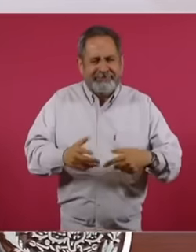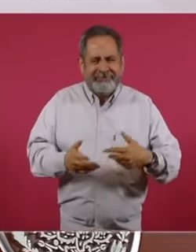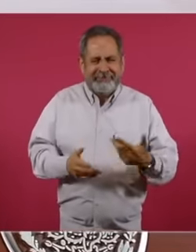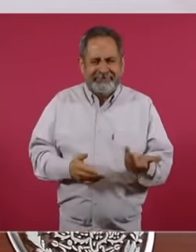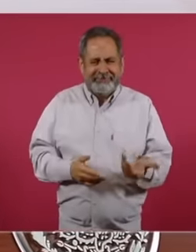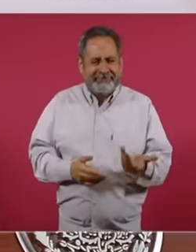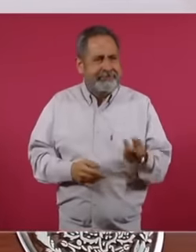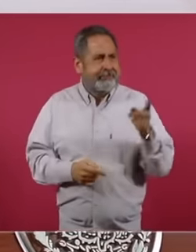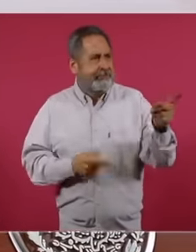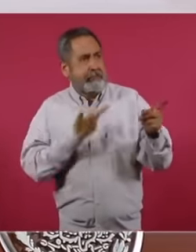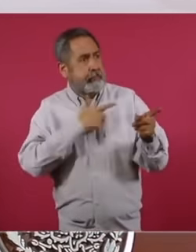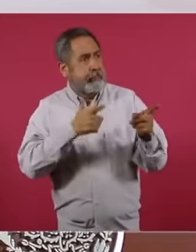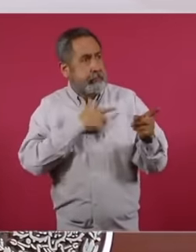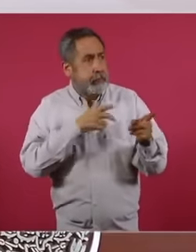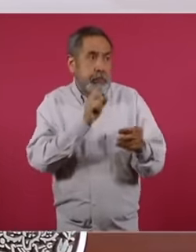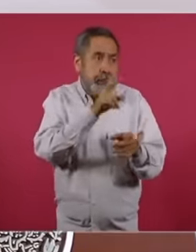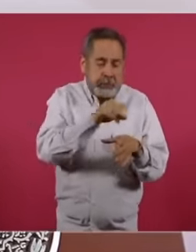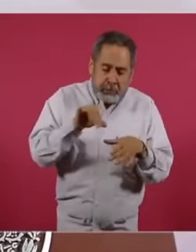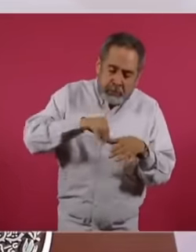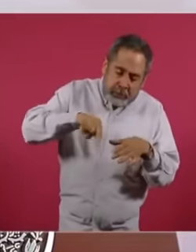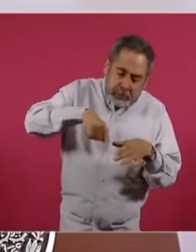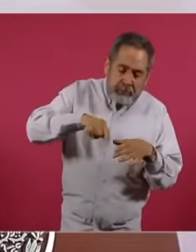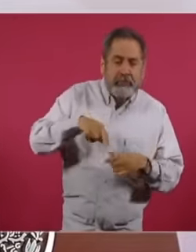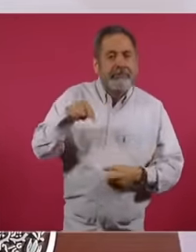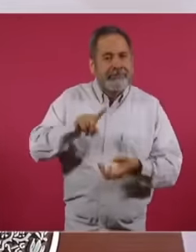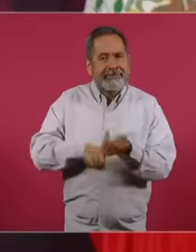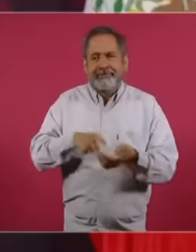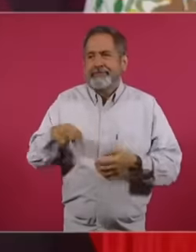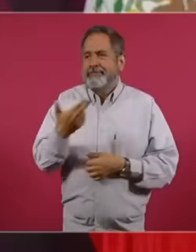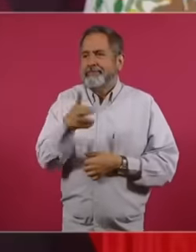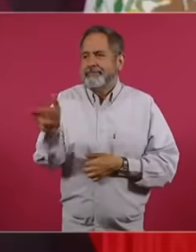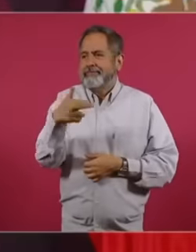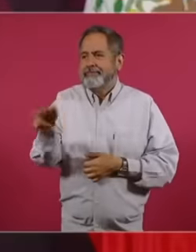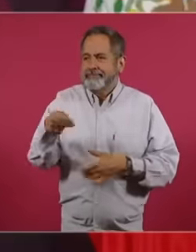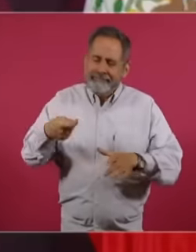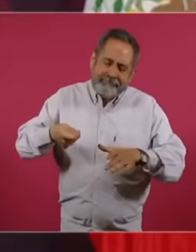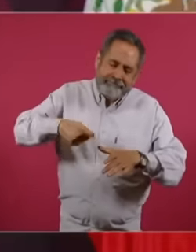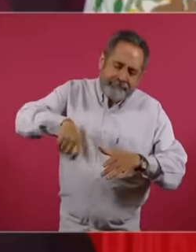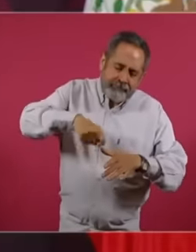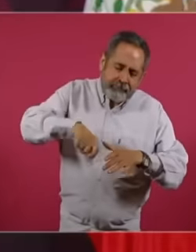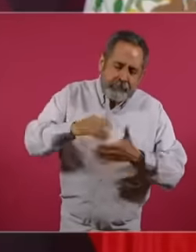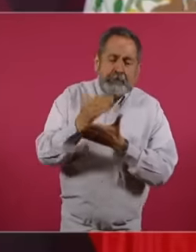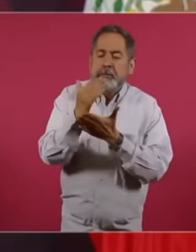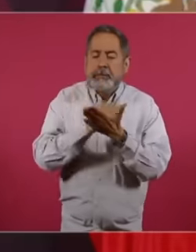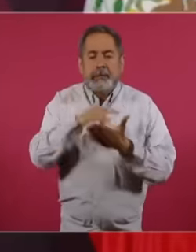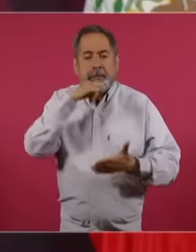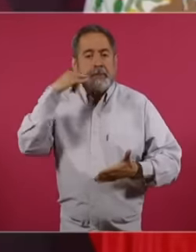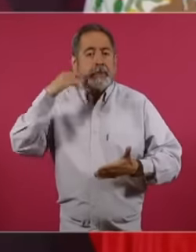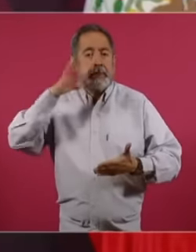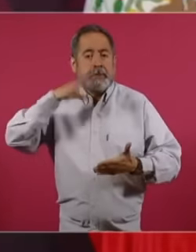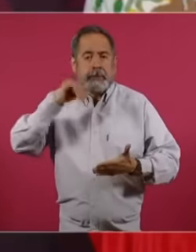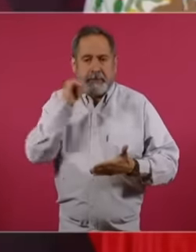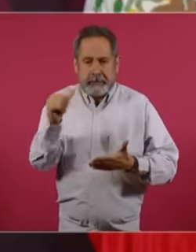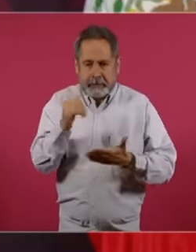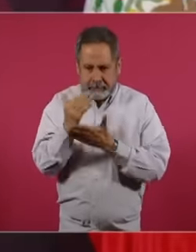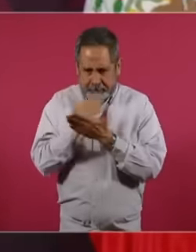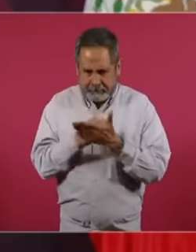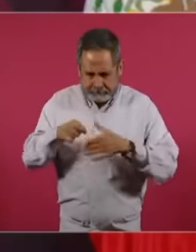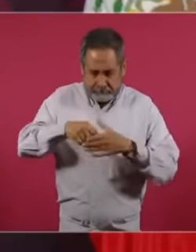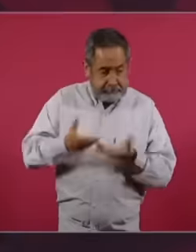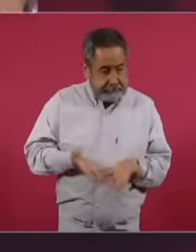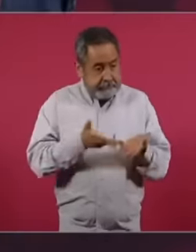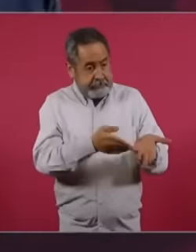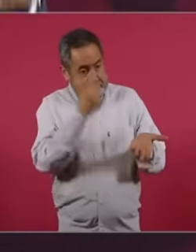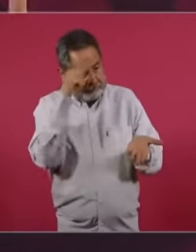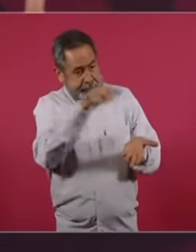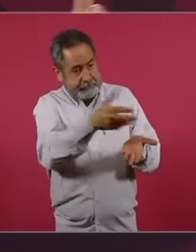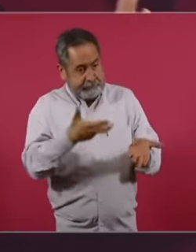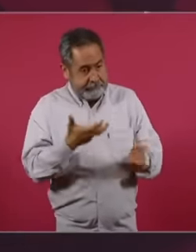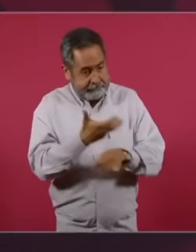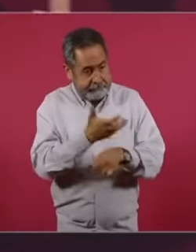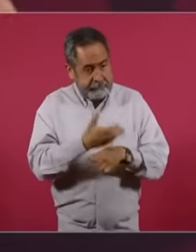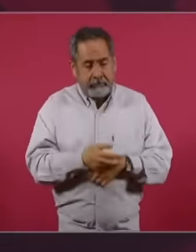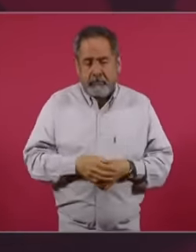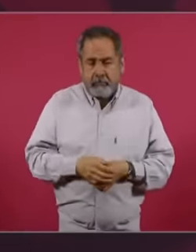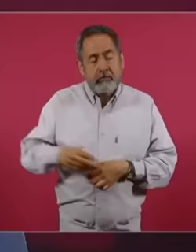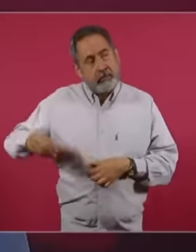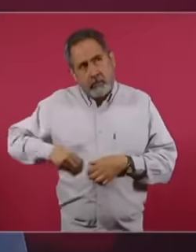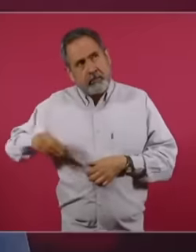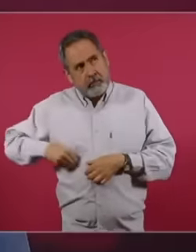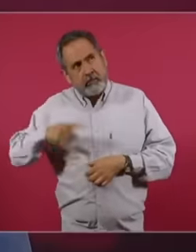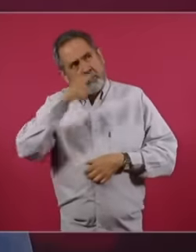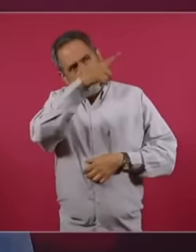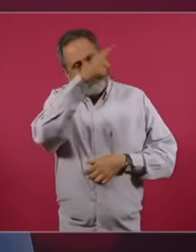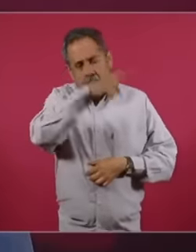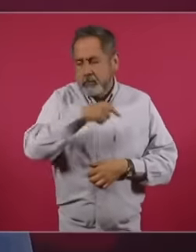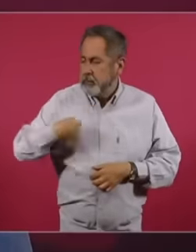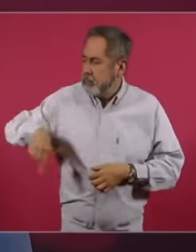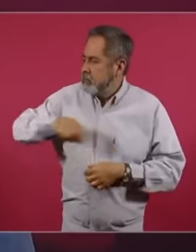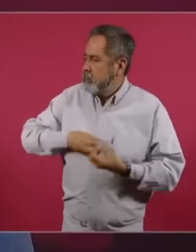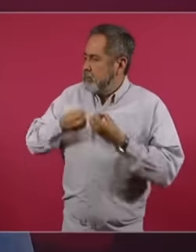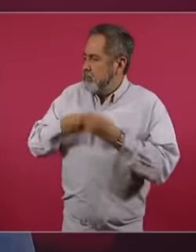. The sauce is not spicy and that is the fault of the Americans